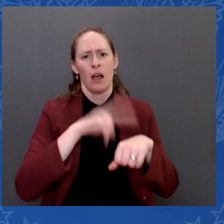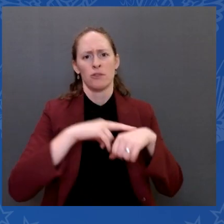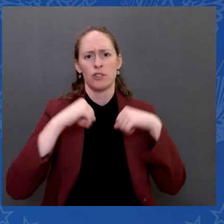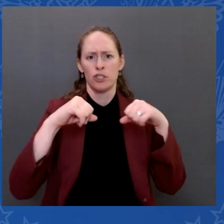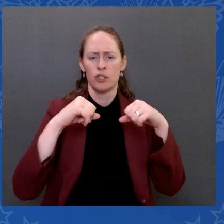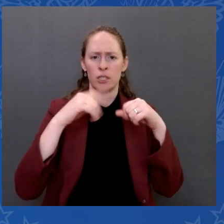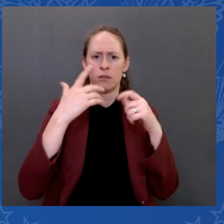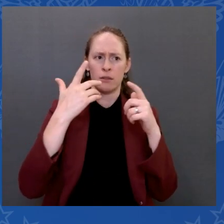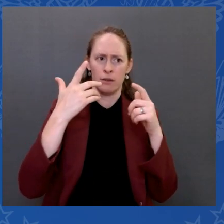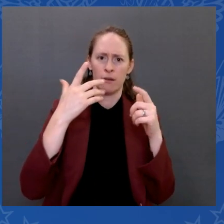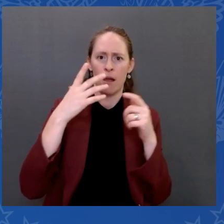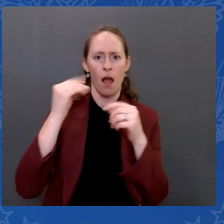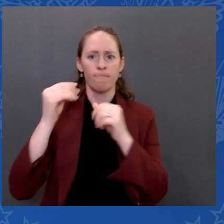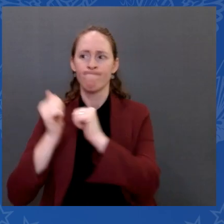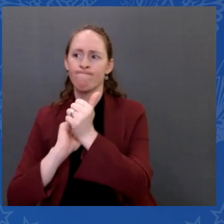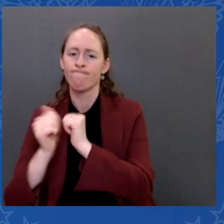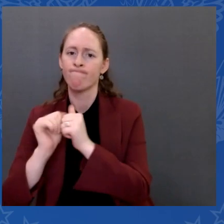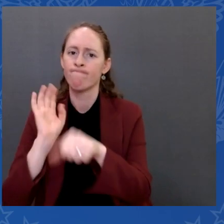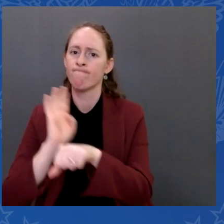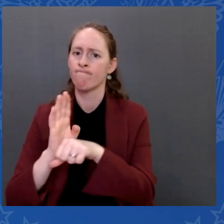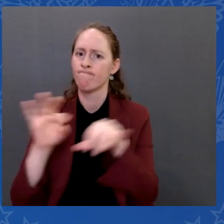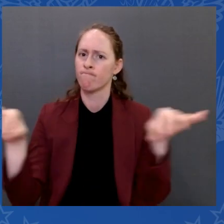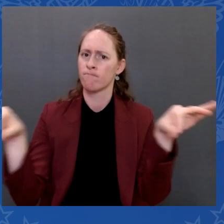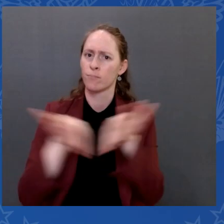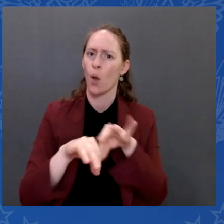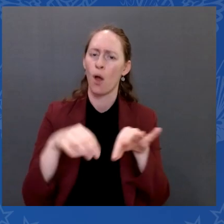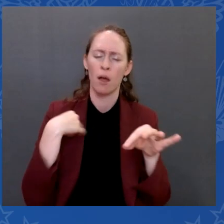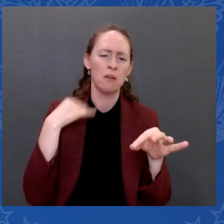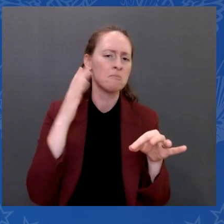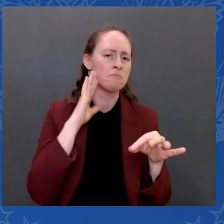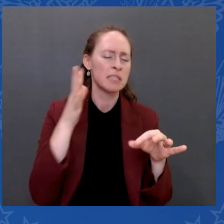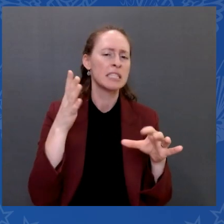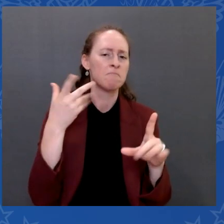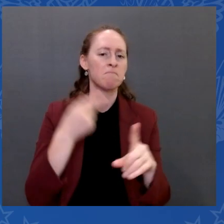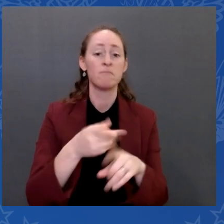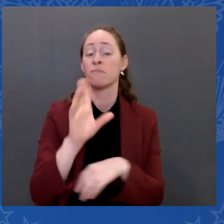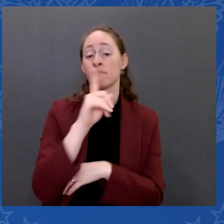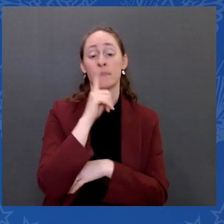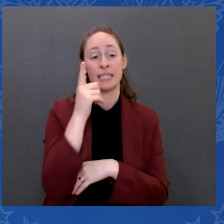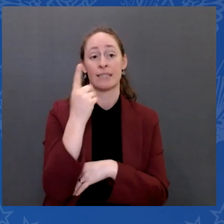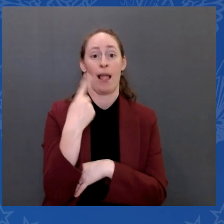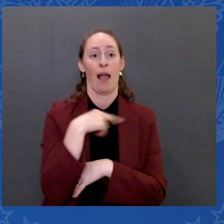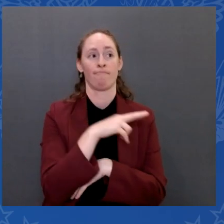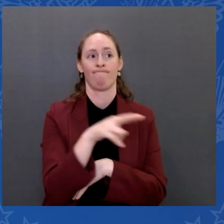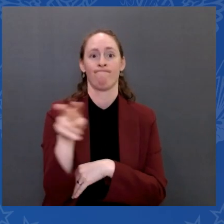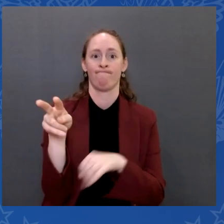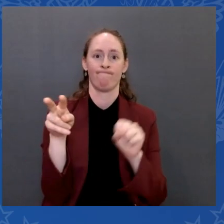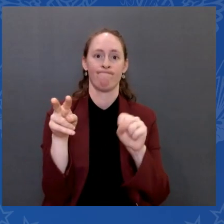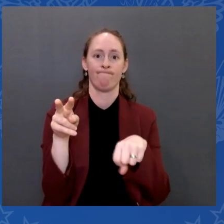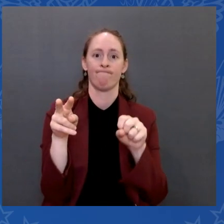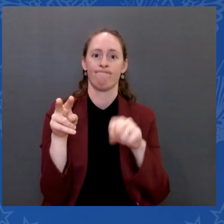on one level, obviously necessary to ensure that we stay ahead of China in the race for the industries of the future.